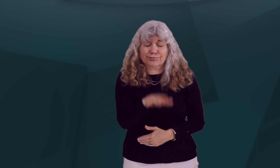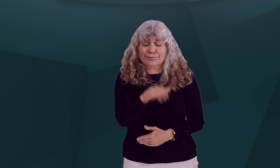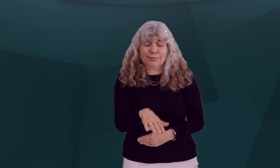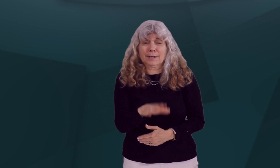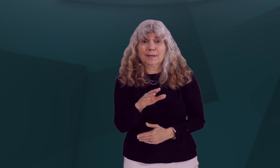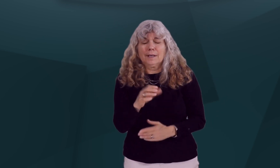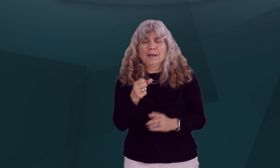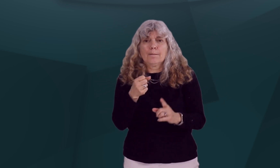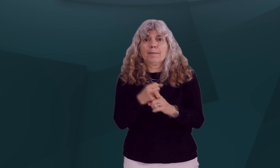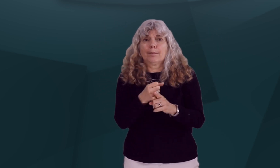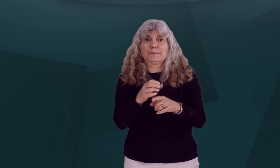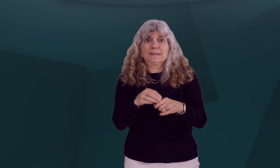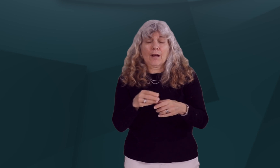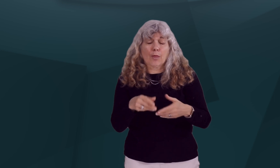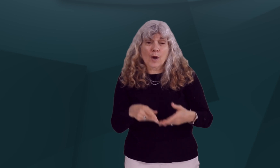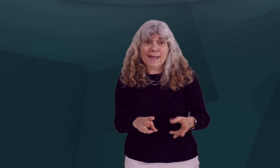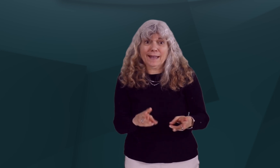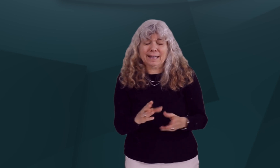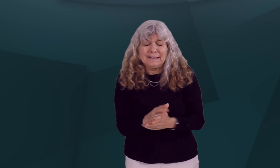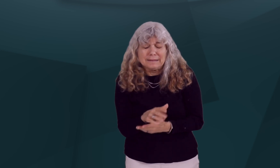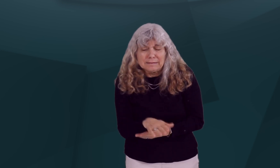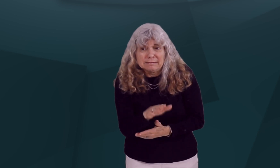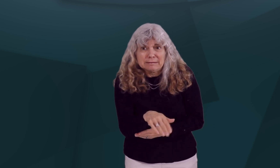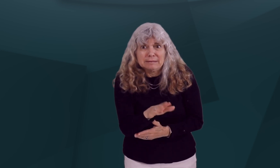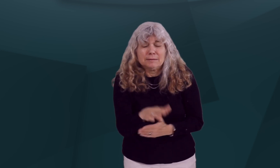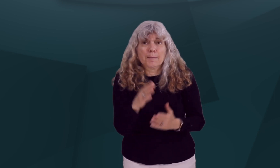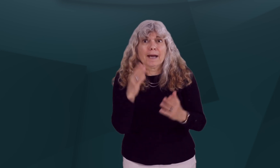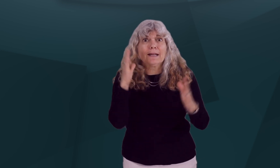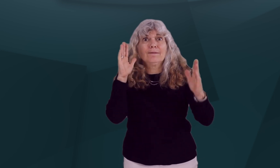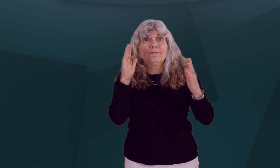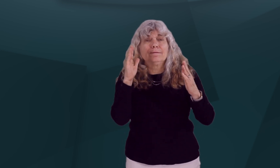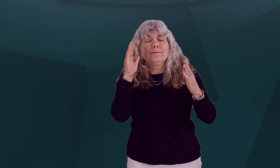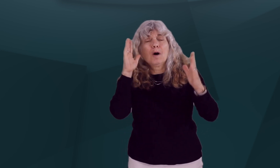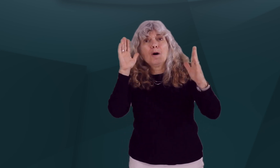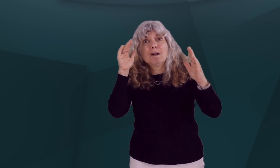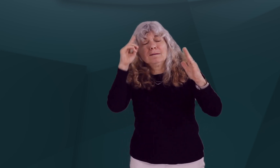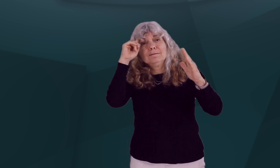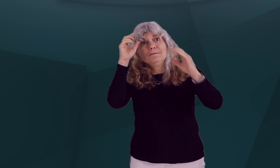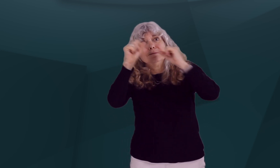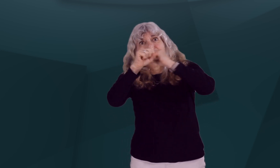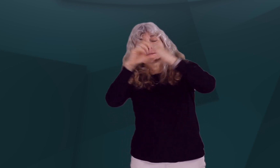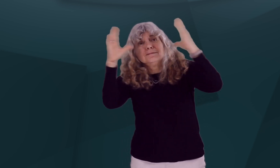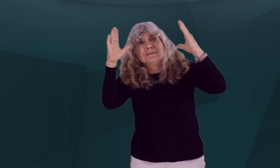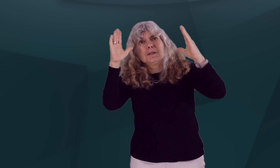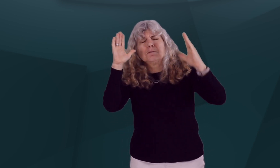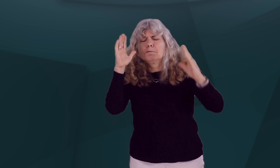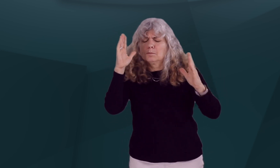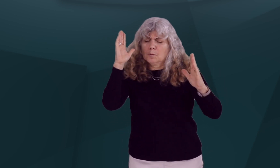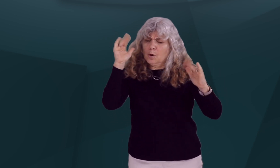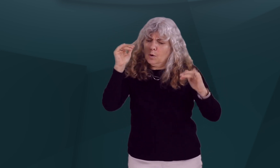Yes, there will be some bumps in the road; however, your vision and hope for the future is